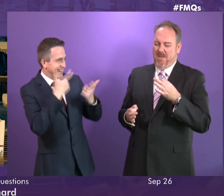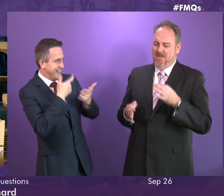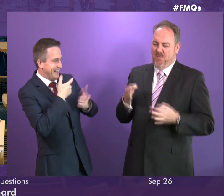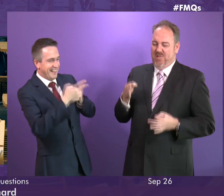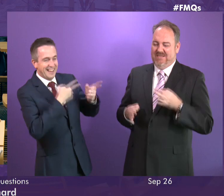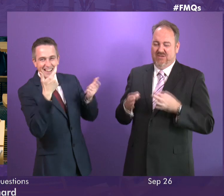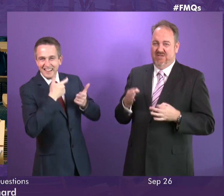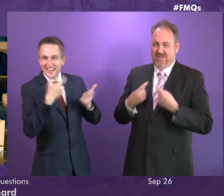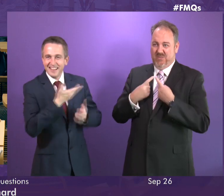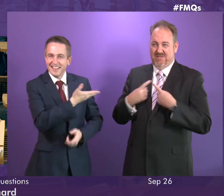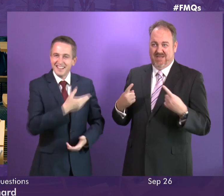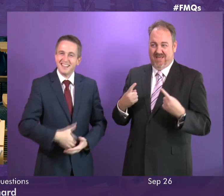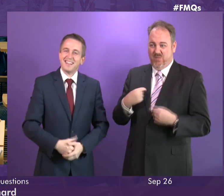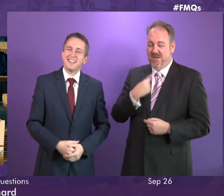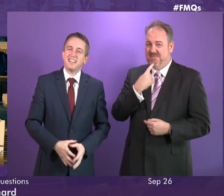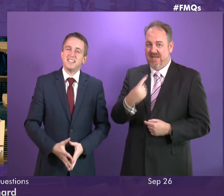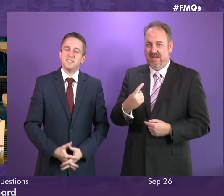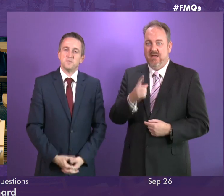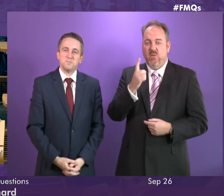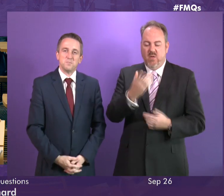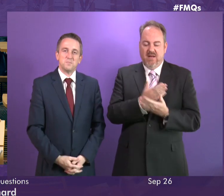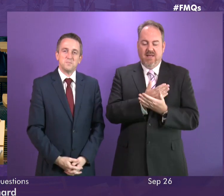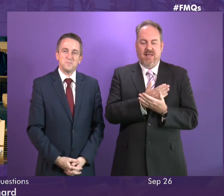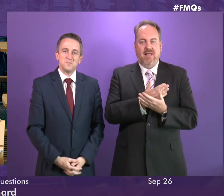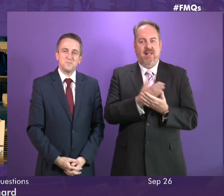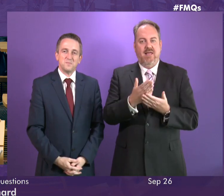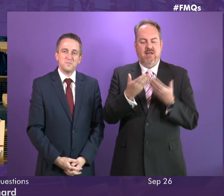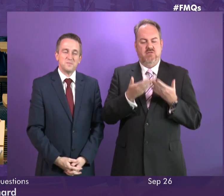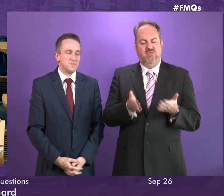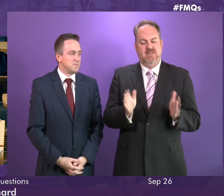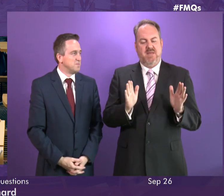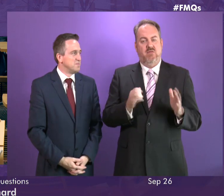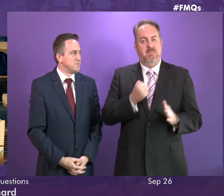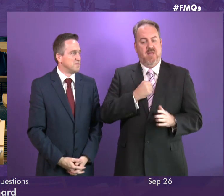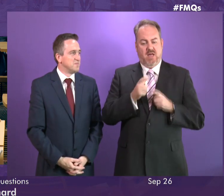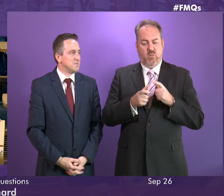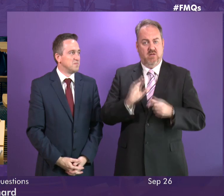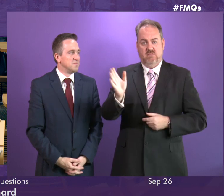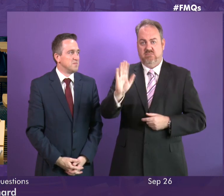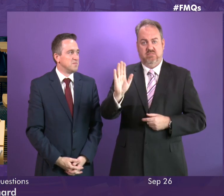this. “Clear, transparent and neutral” is not my expression; it is the considered